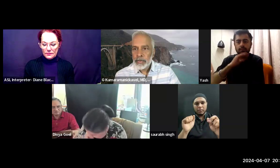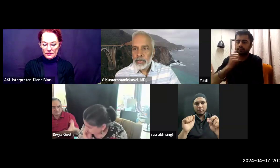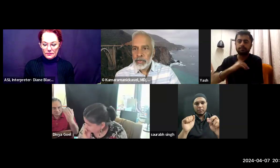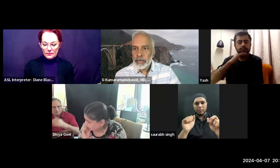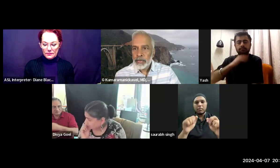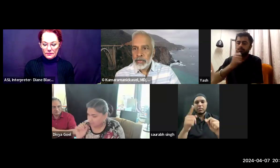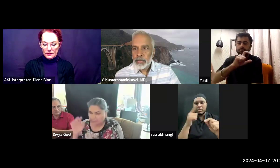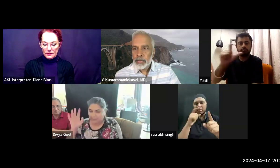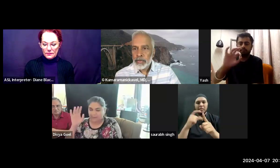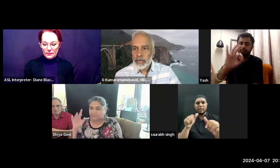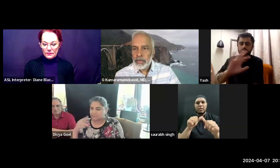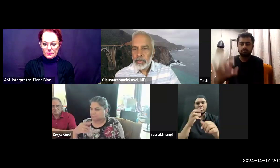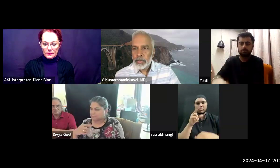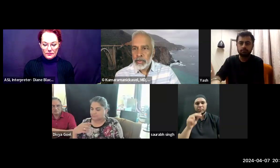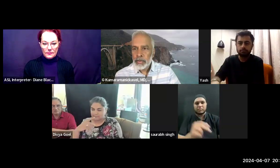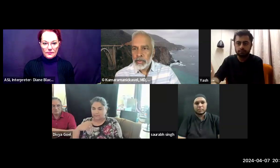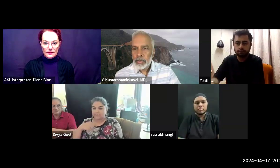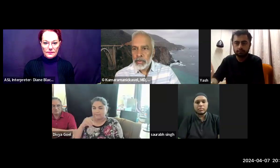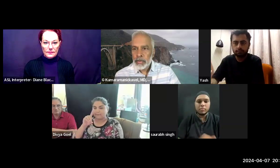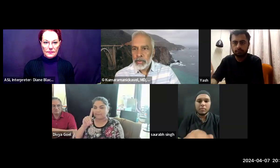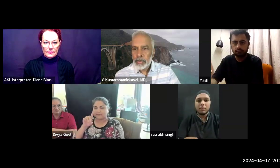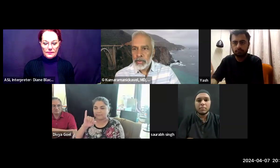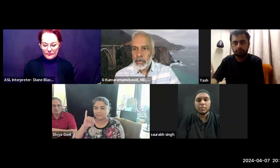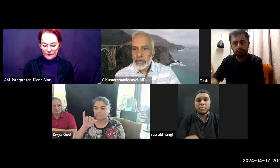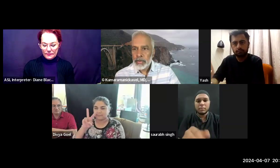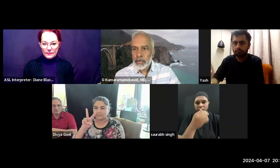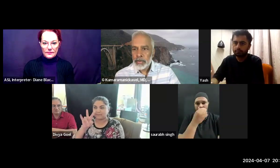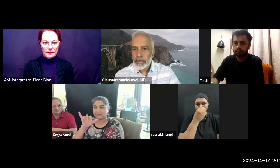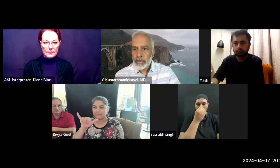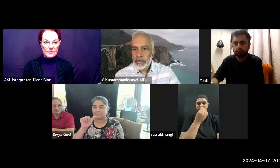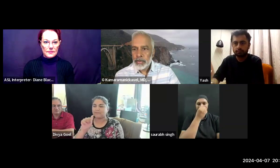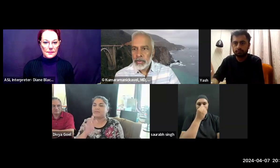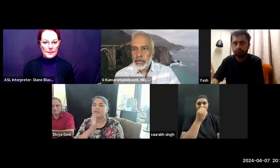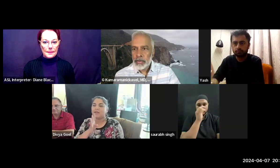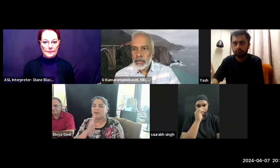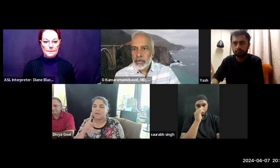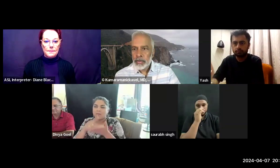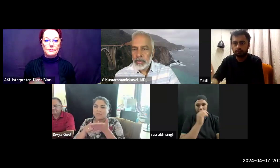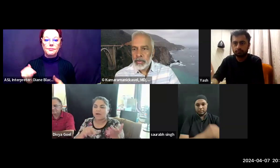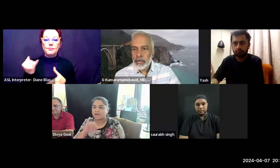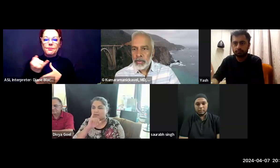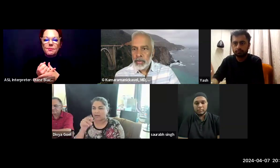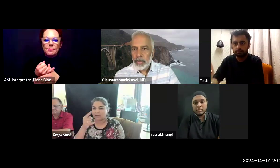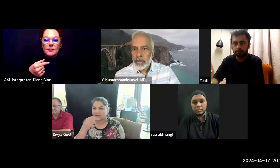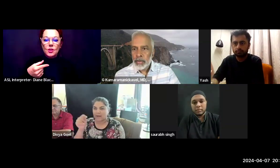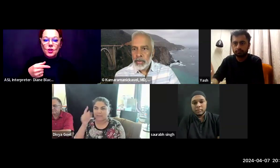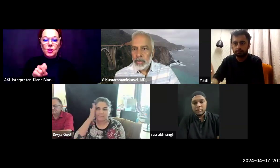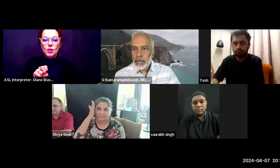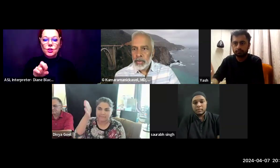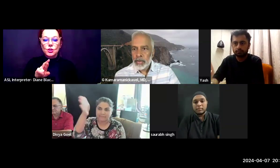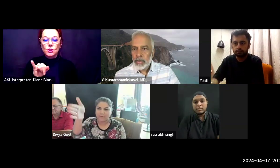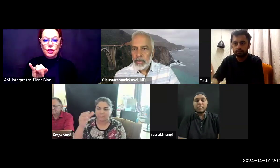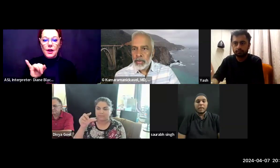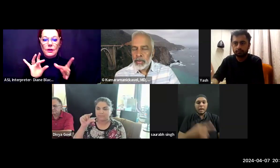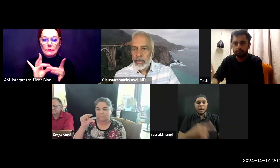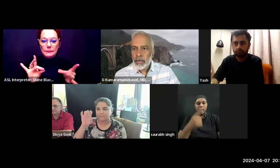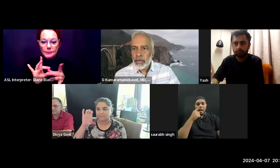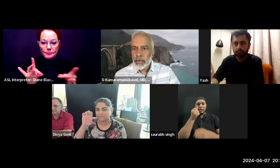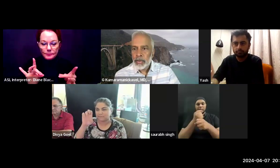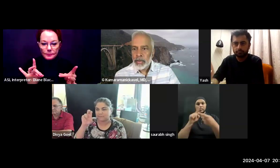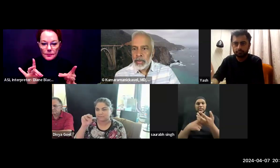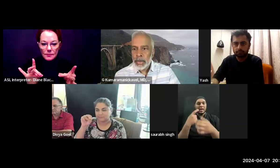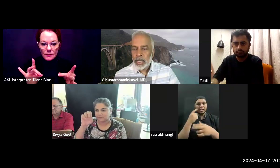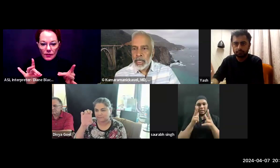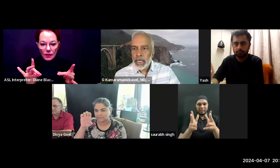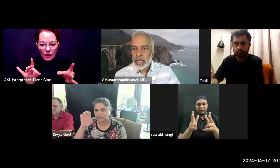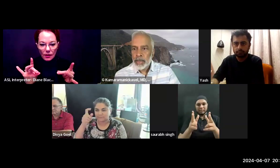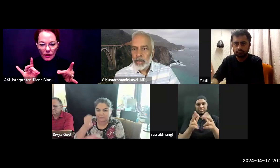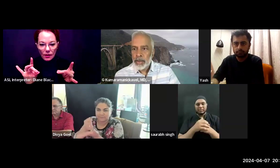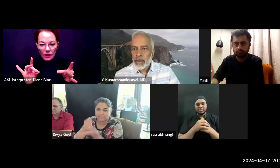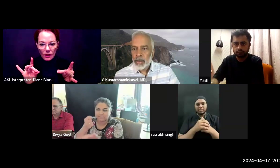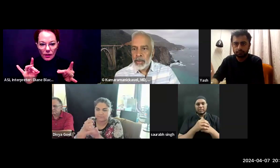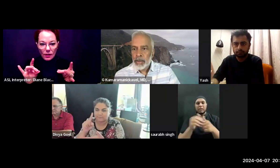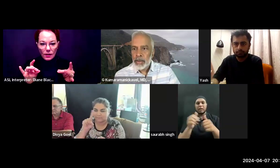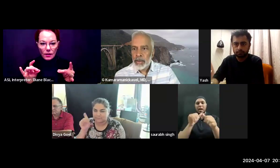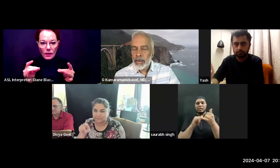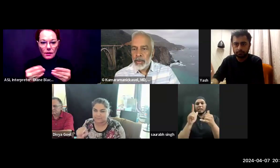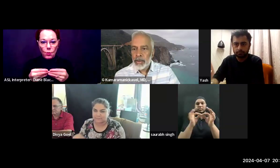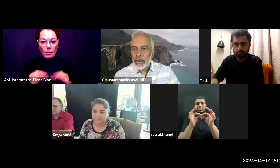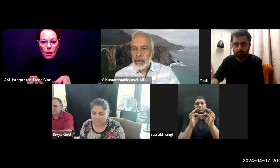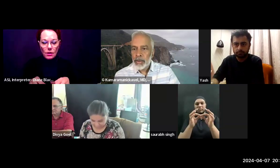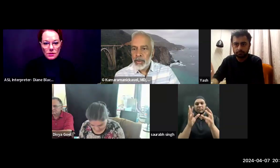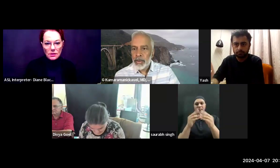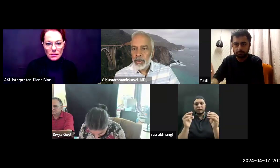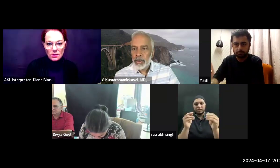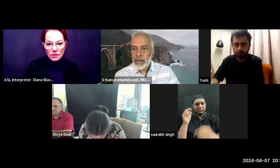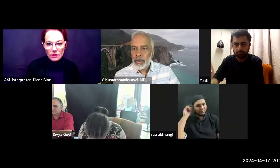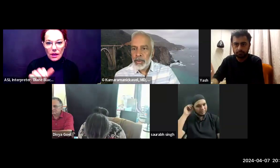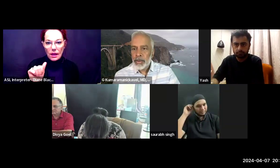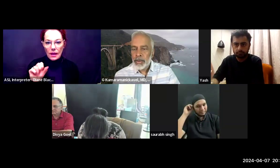[Geri speaking] hello this is Geri. I think we've we've lost uh the ASL interpreters . Who should I